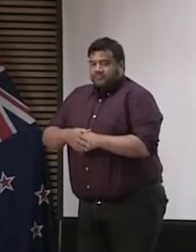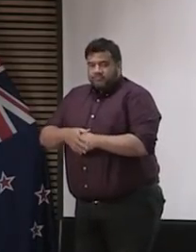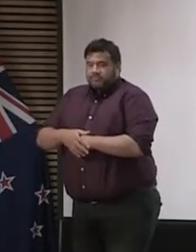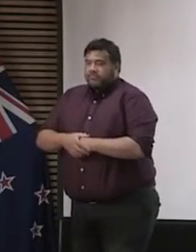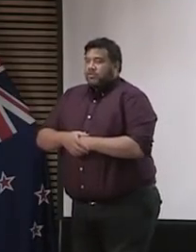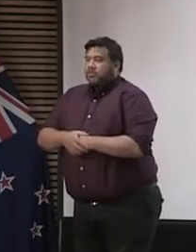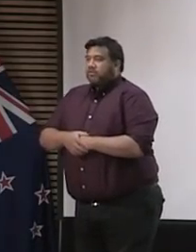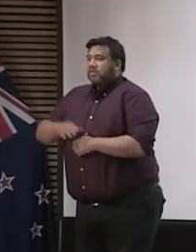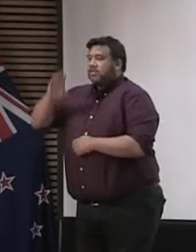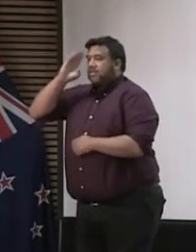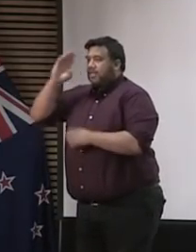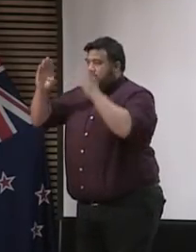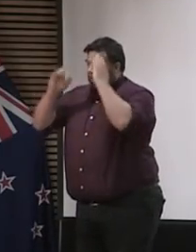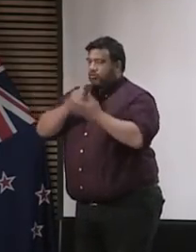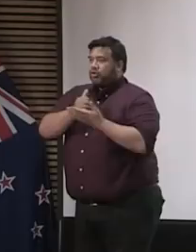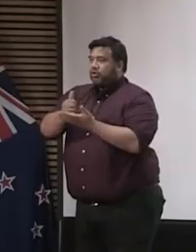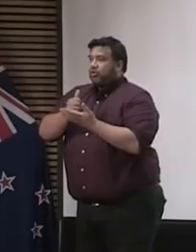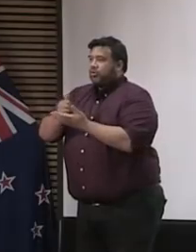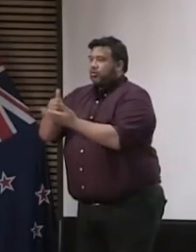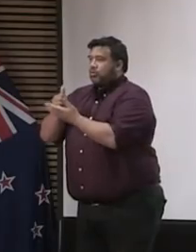Tena kotou katoa.